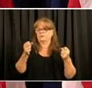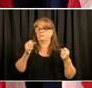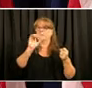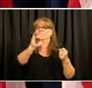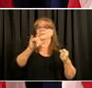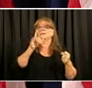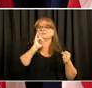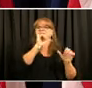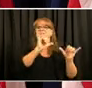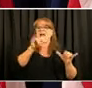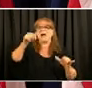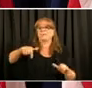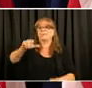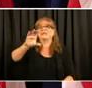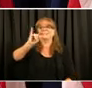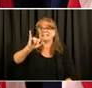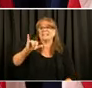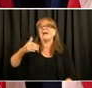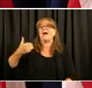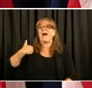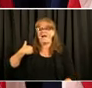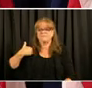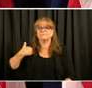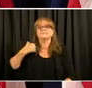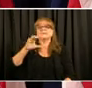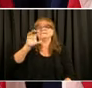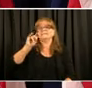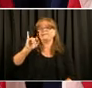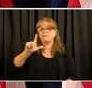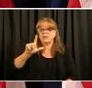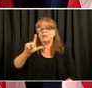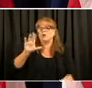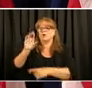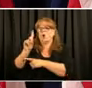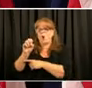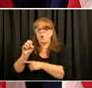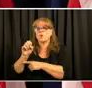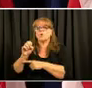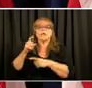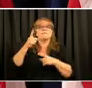on the books anyway and they might be more rigorously enforced during a health crisis so